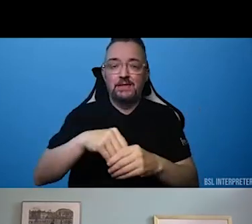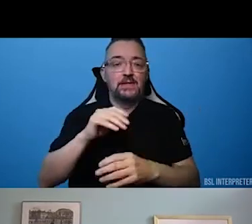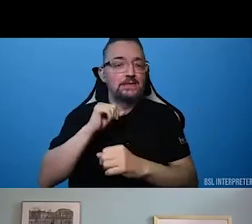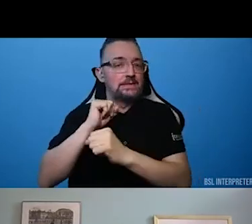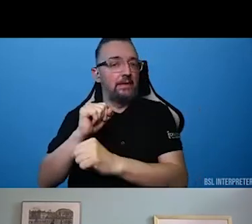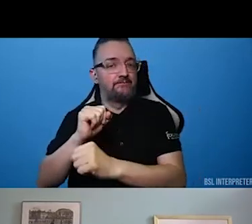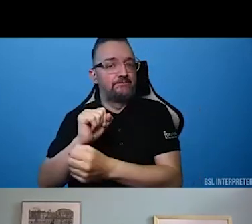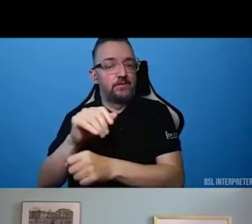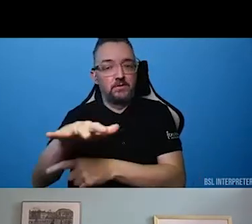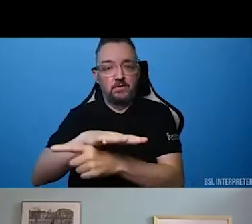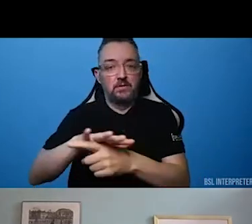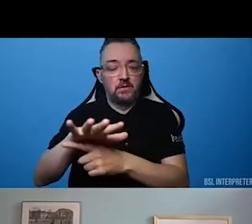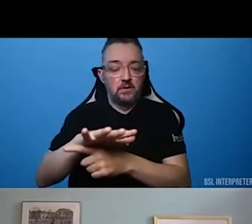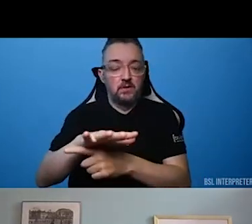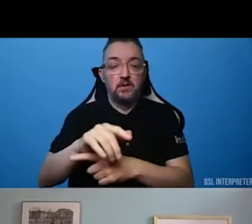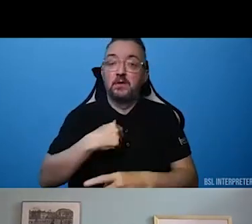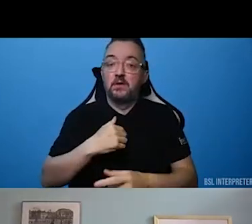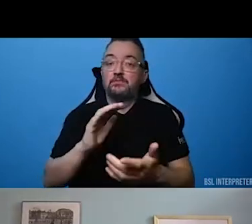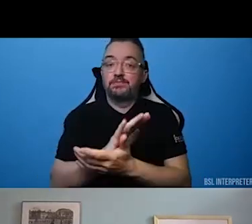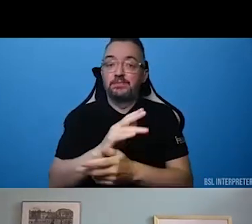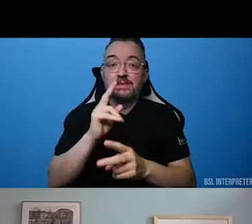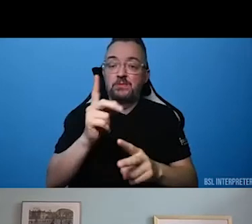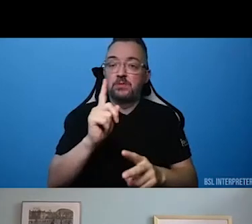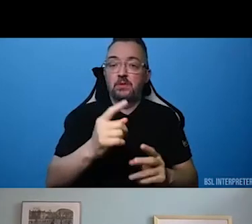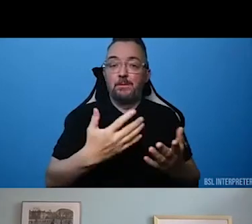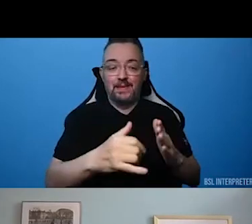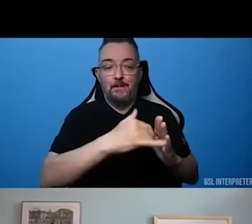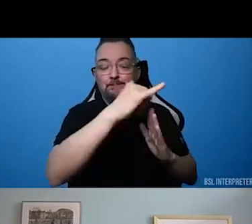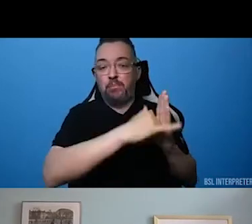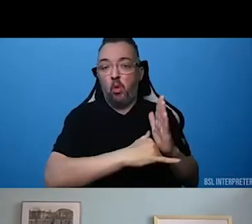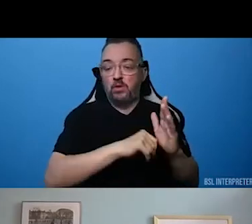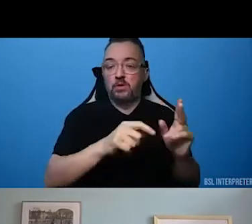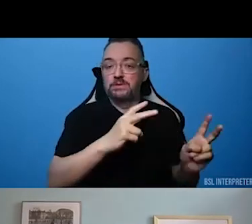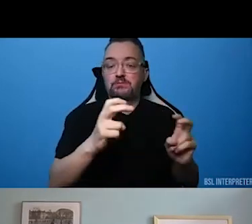And I was really pleased to see a blog on that subject recently at the